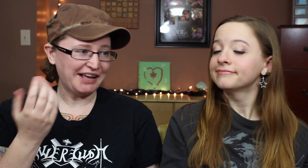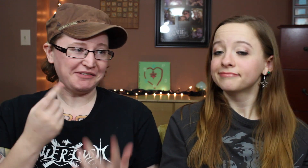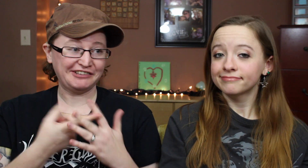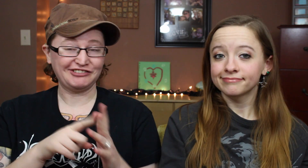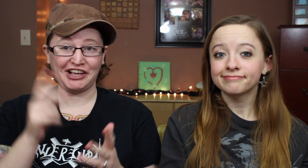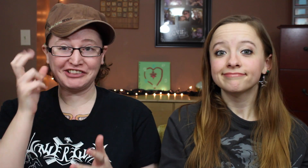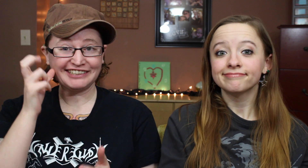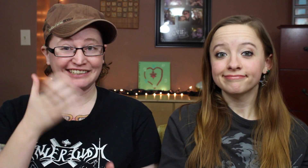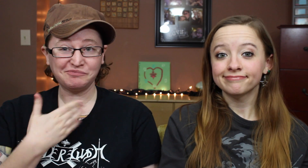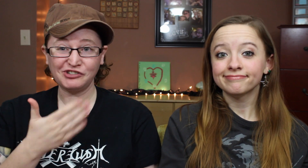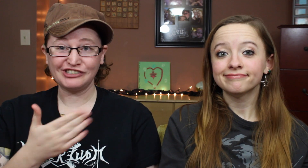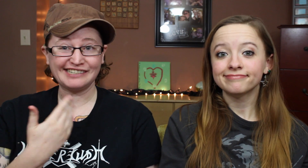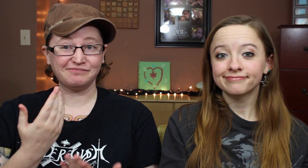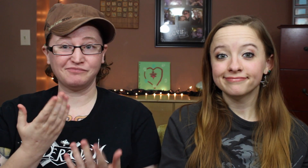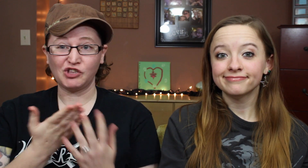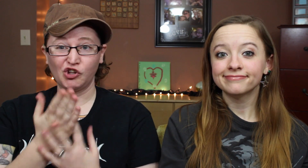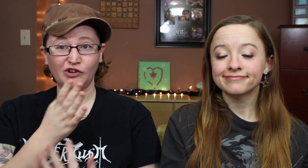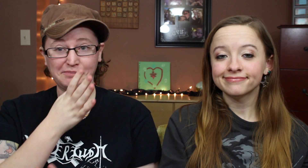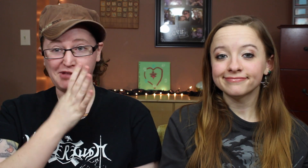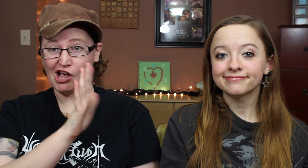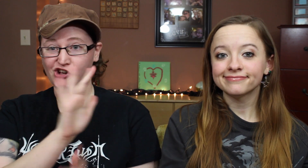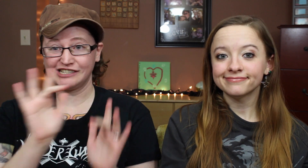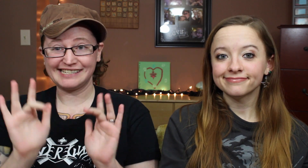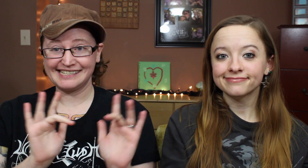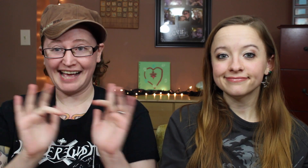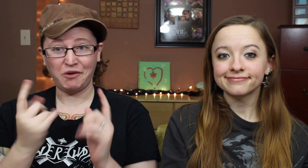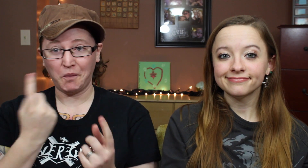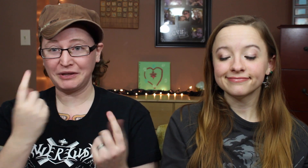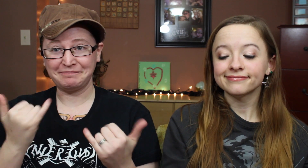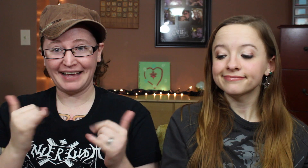I went to concerts growing up. I started listening to music through my